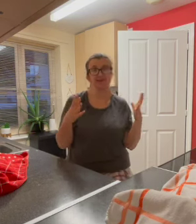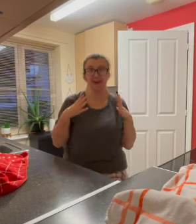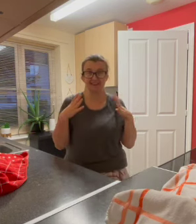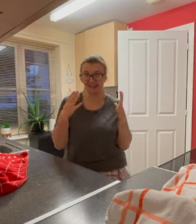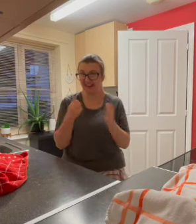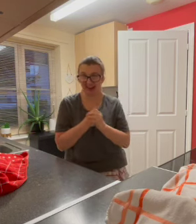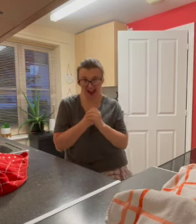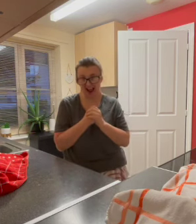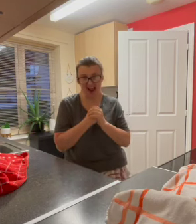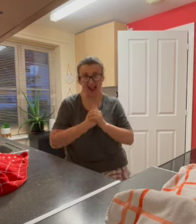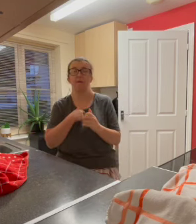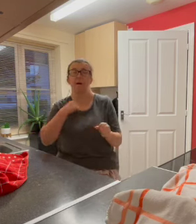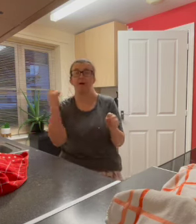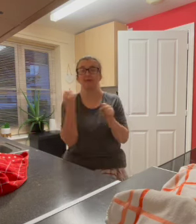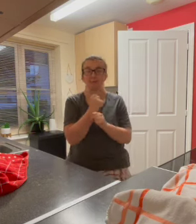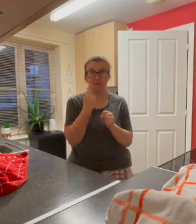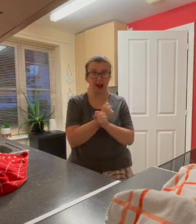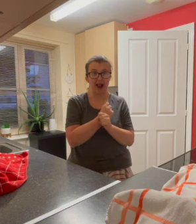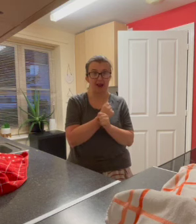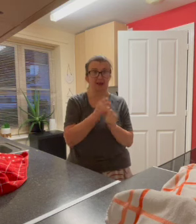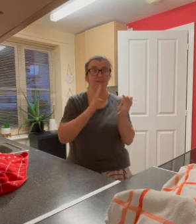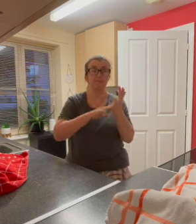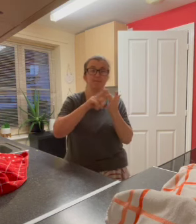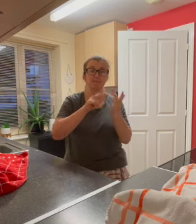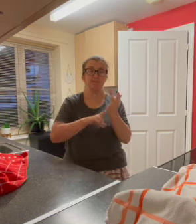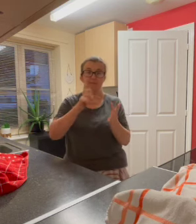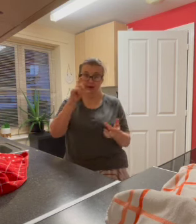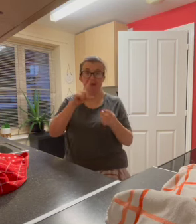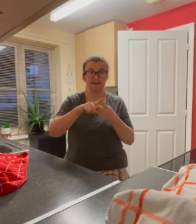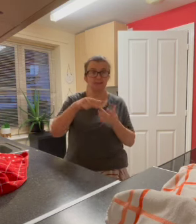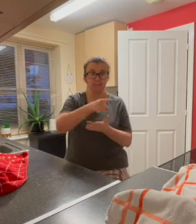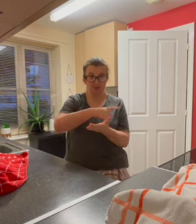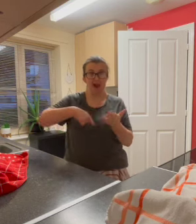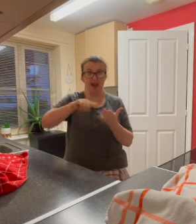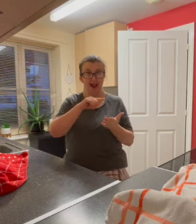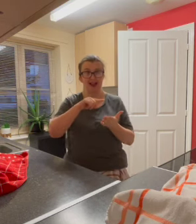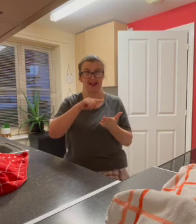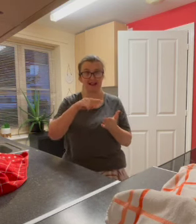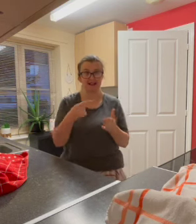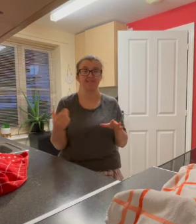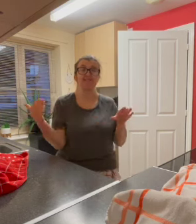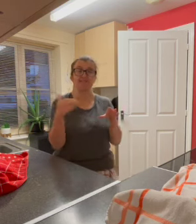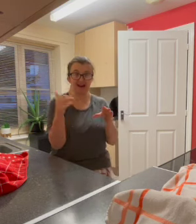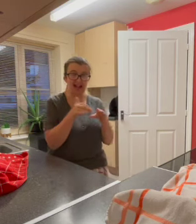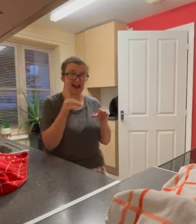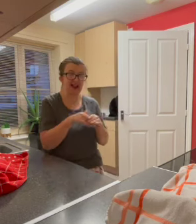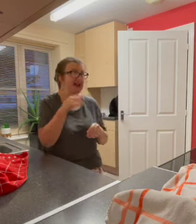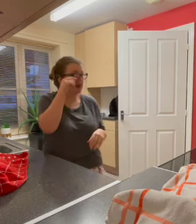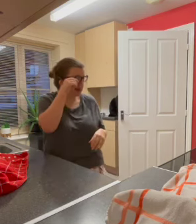Anyway, are you ready to make mince pie filling with me...